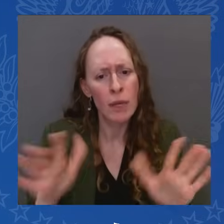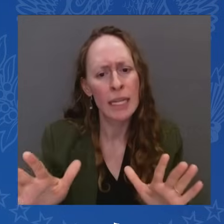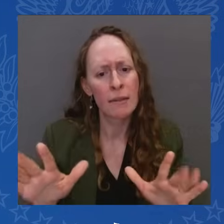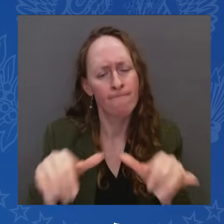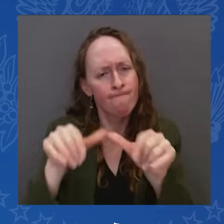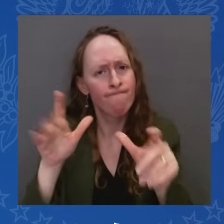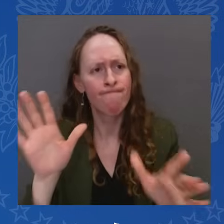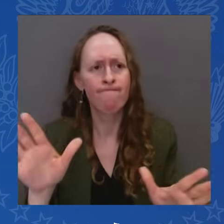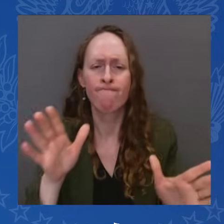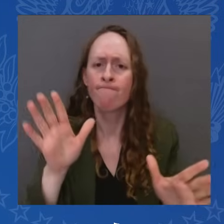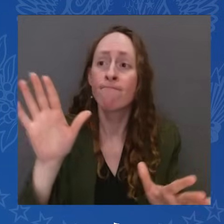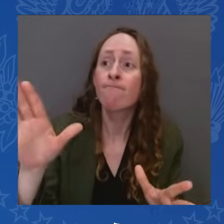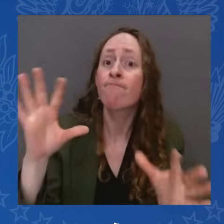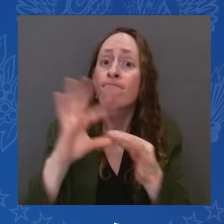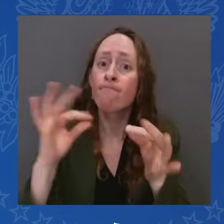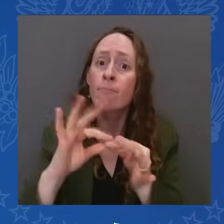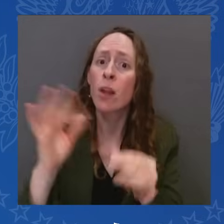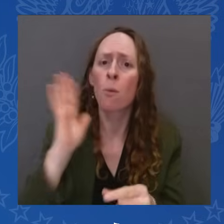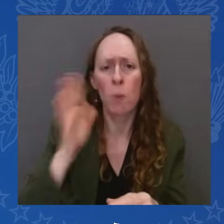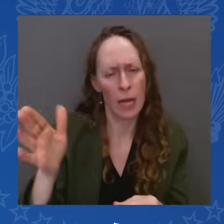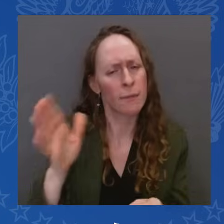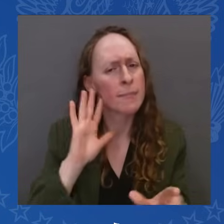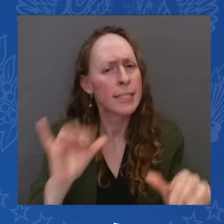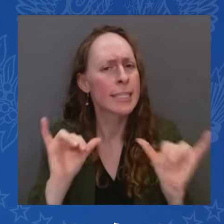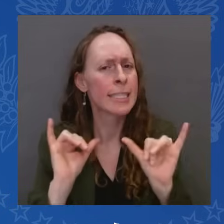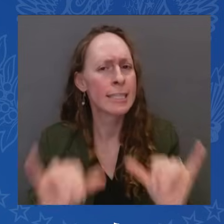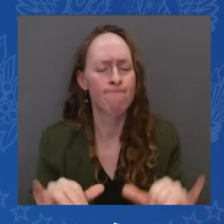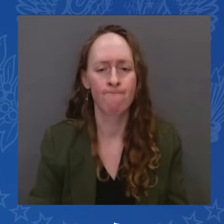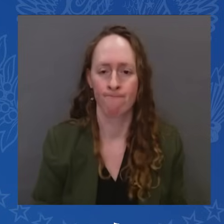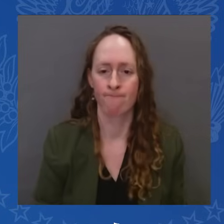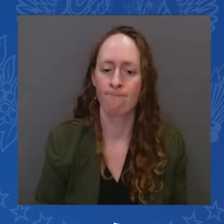That's why -- that's why I was -- that's what I was talking about today.